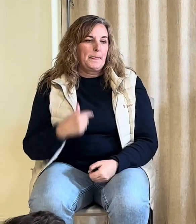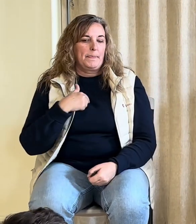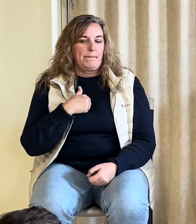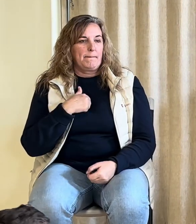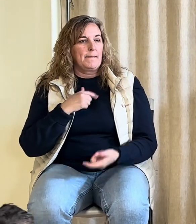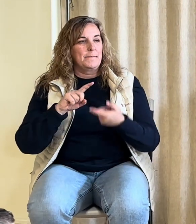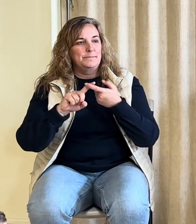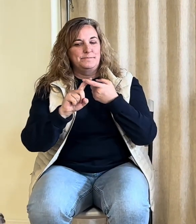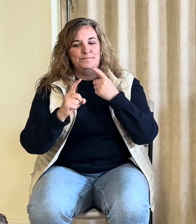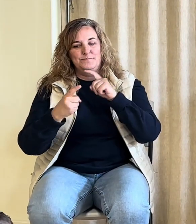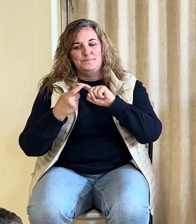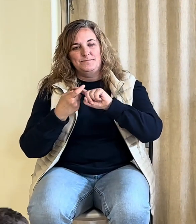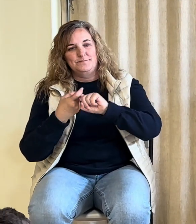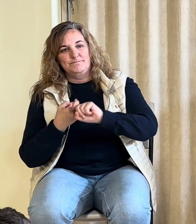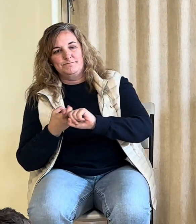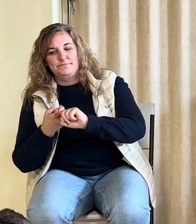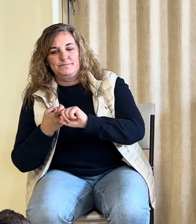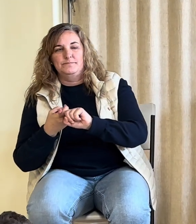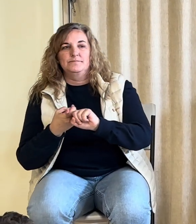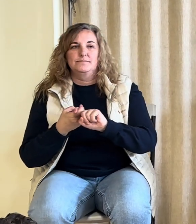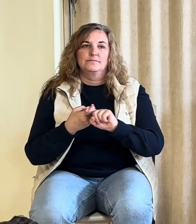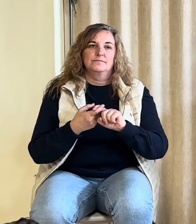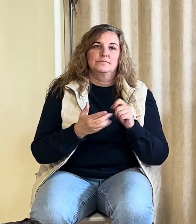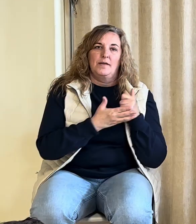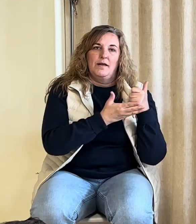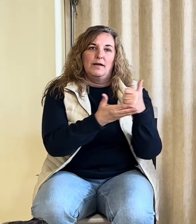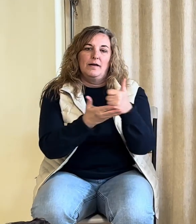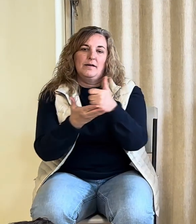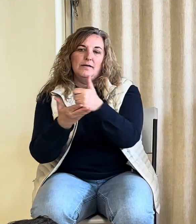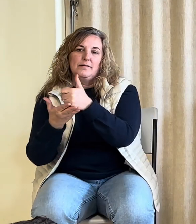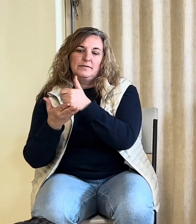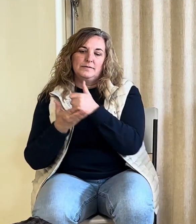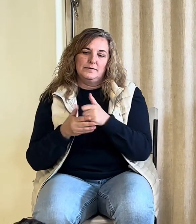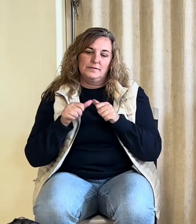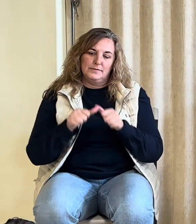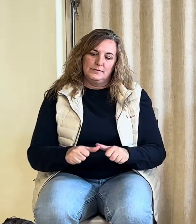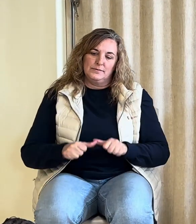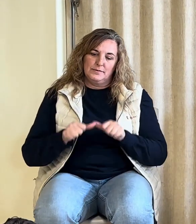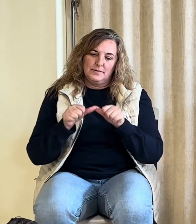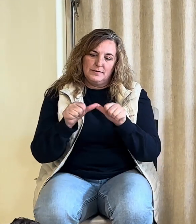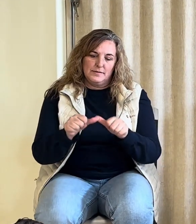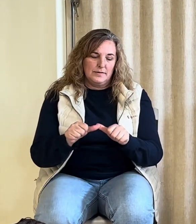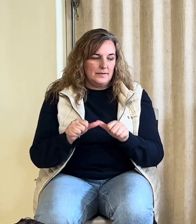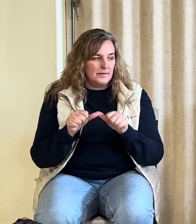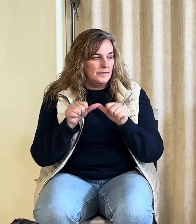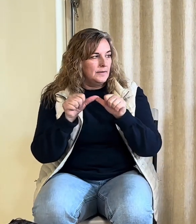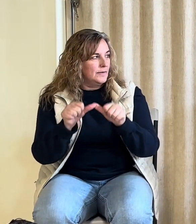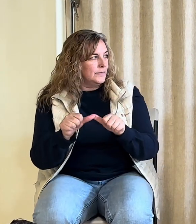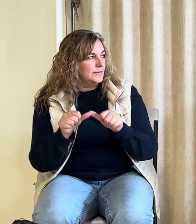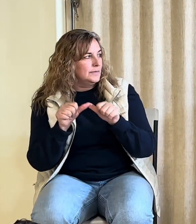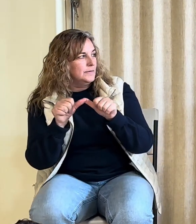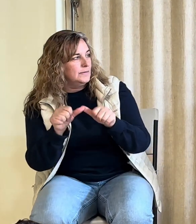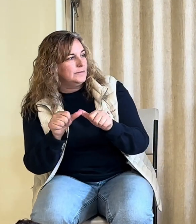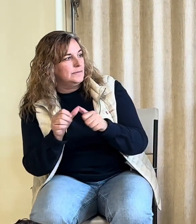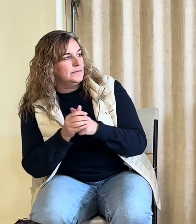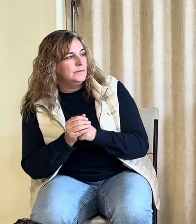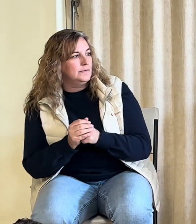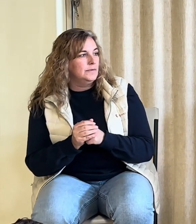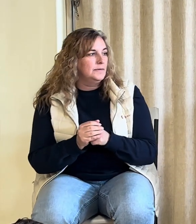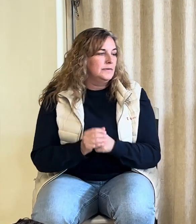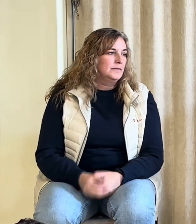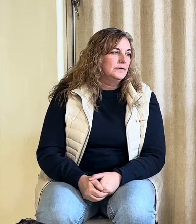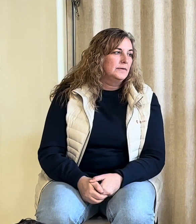And I'll be your friend I'll help you carry on